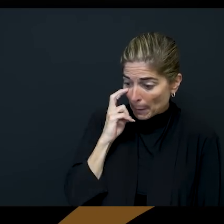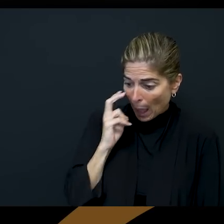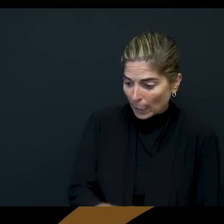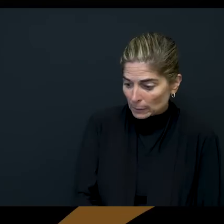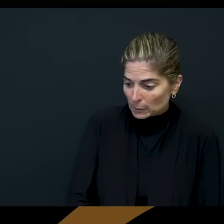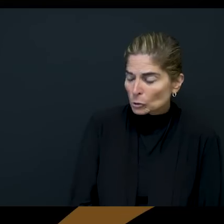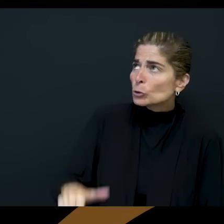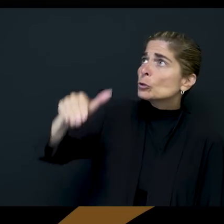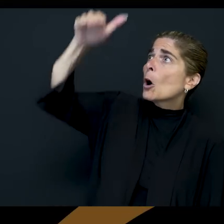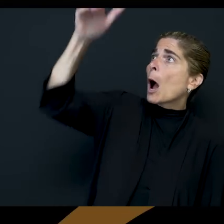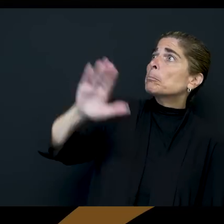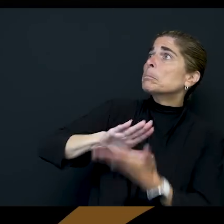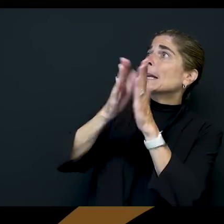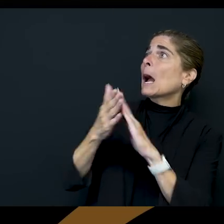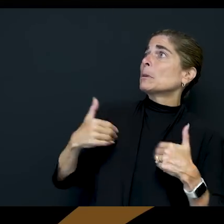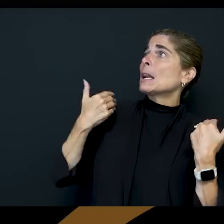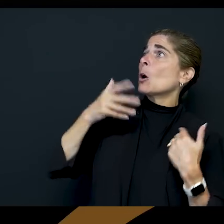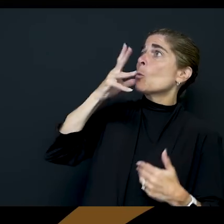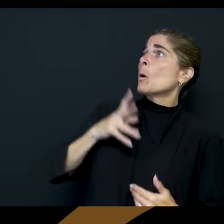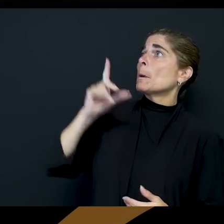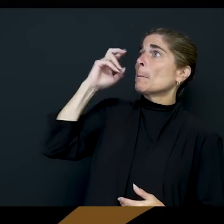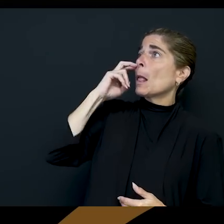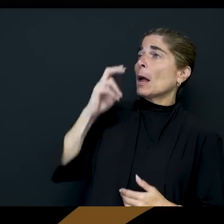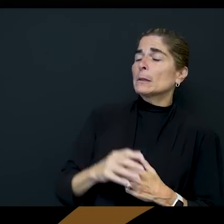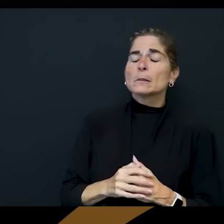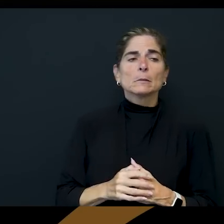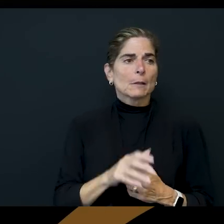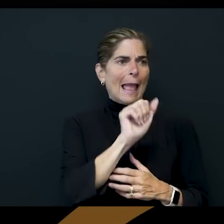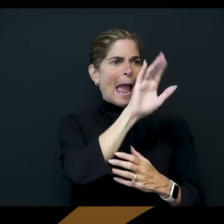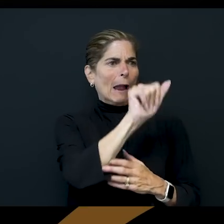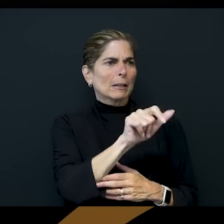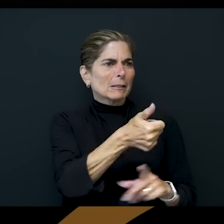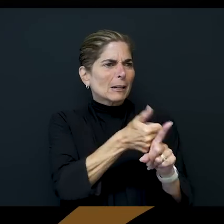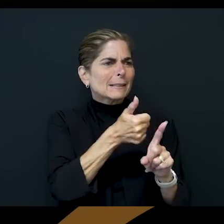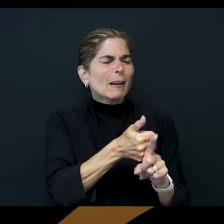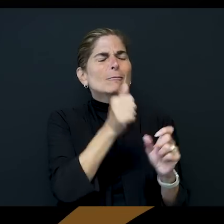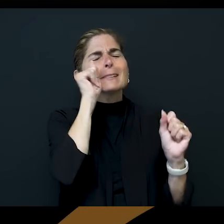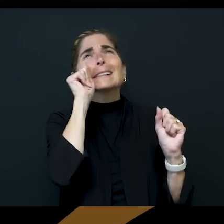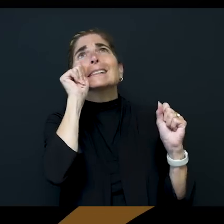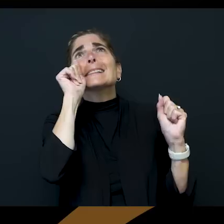So that's important for me to bring to the screen. Aria of course, is absolutely astounding because when they were setting out